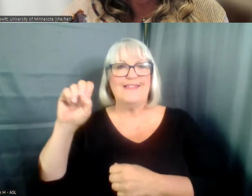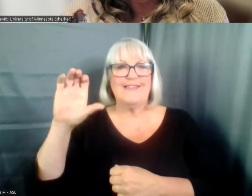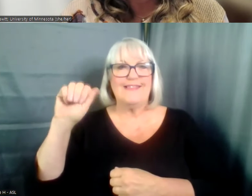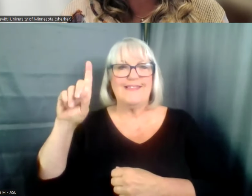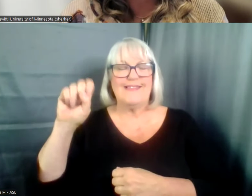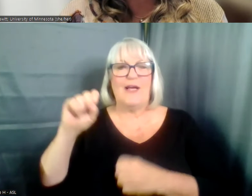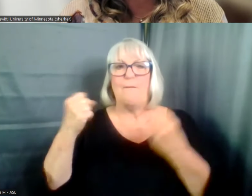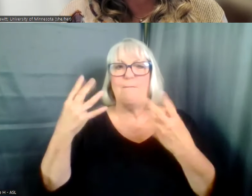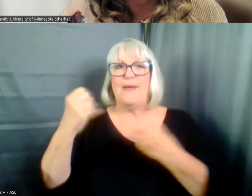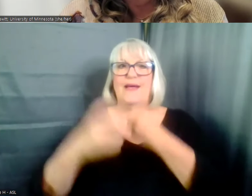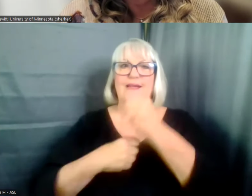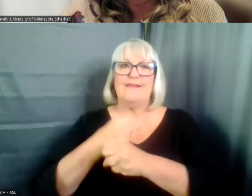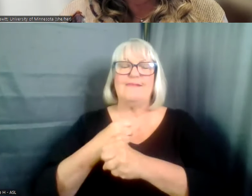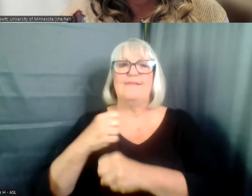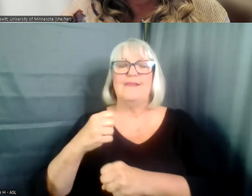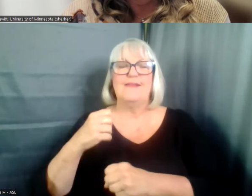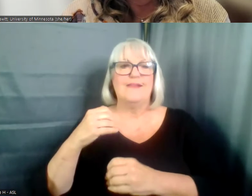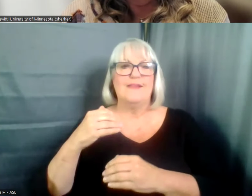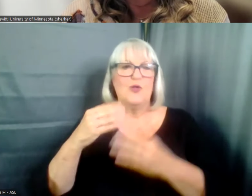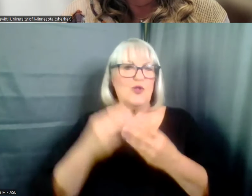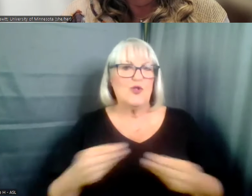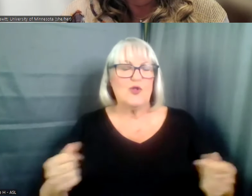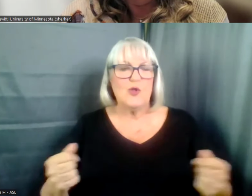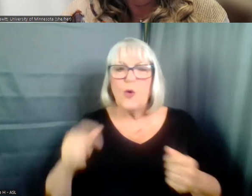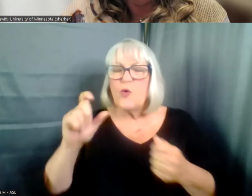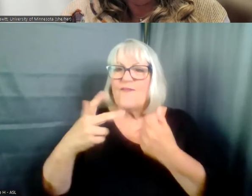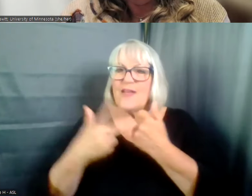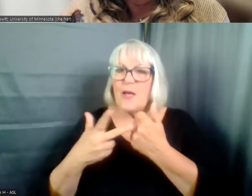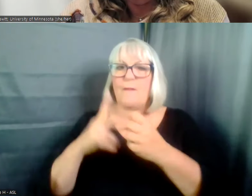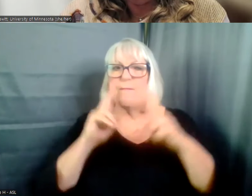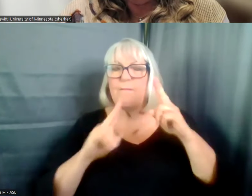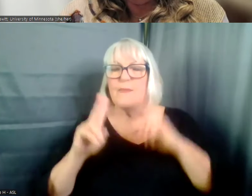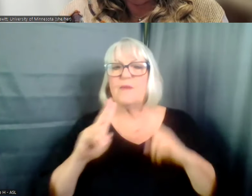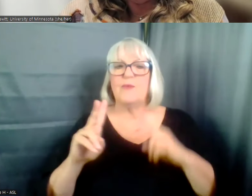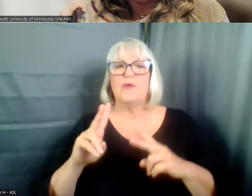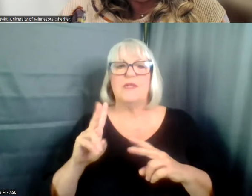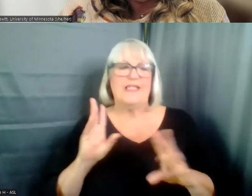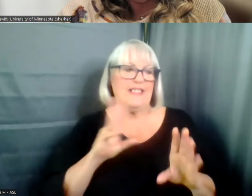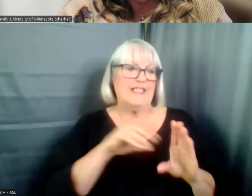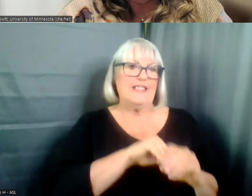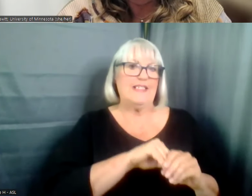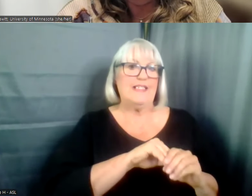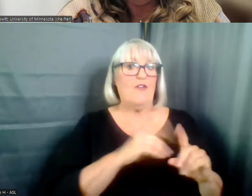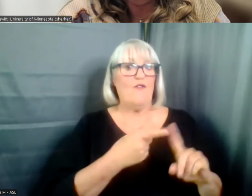And so, keeping people engaged from the very beginning and making sure that whatever